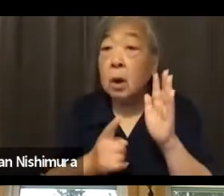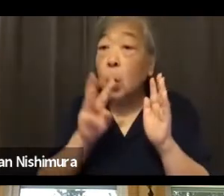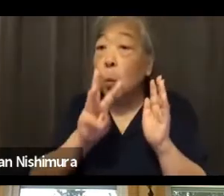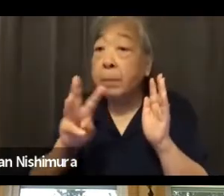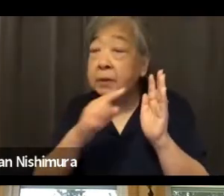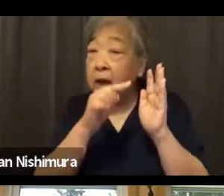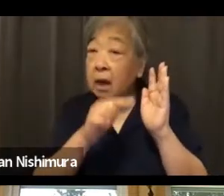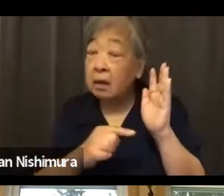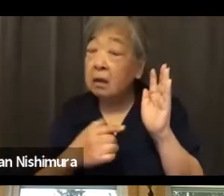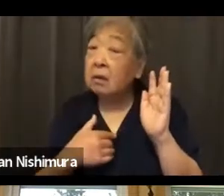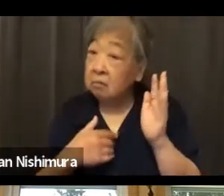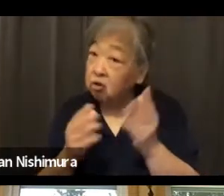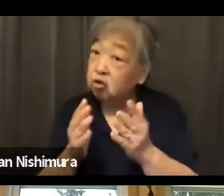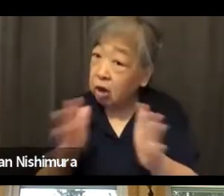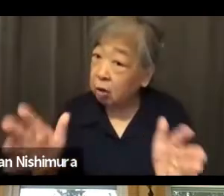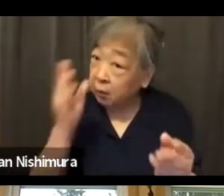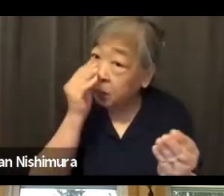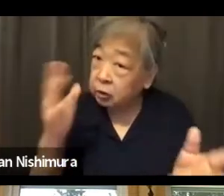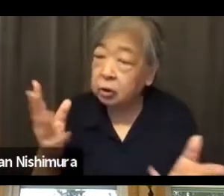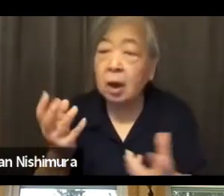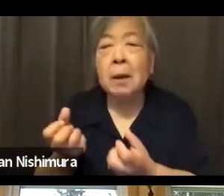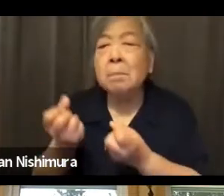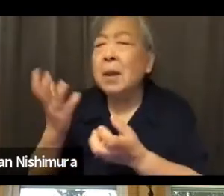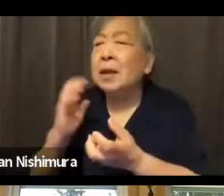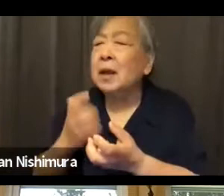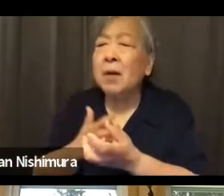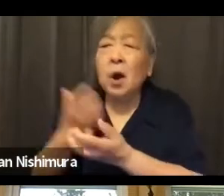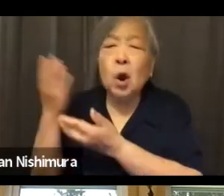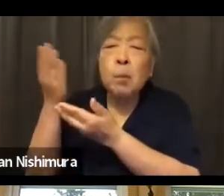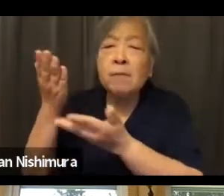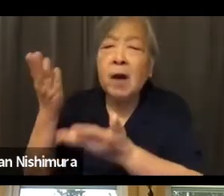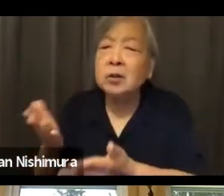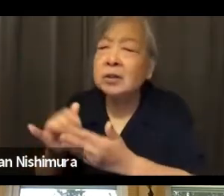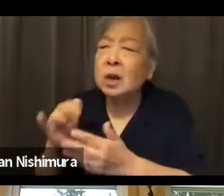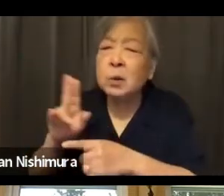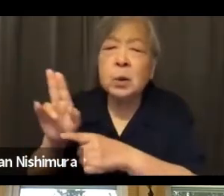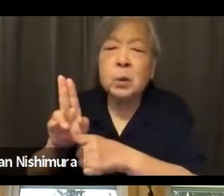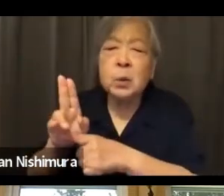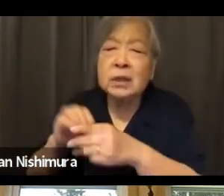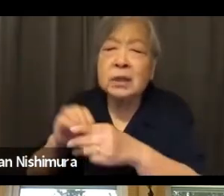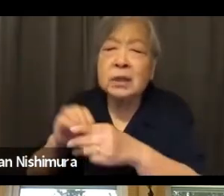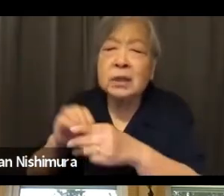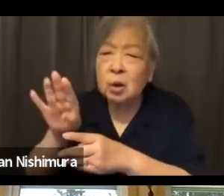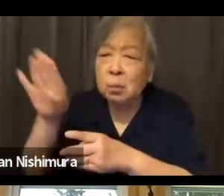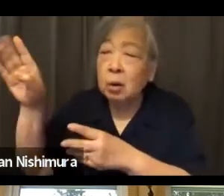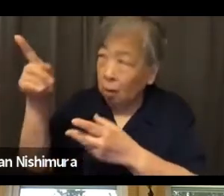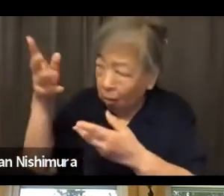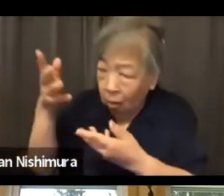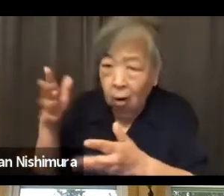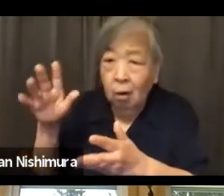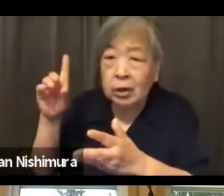Many of our providers that we use in education abroad are already doing this and you'd be able to link to that.